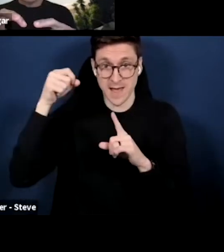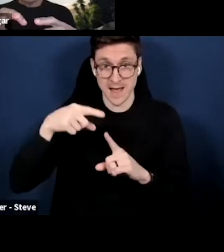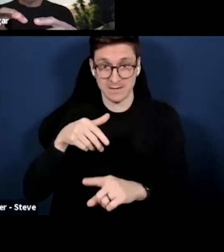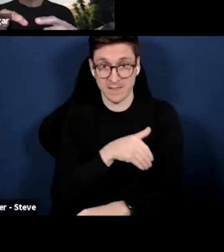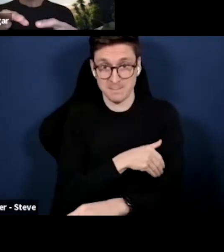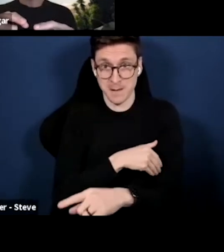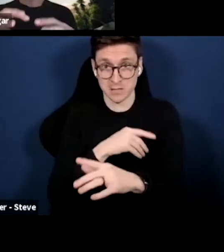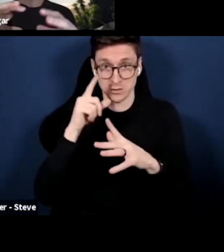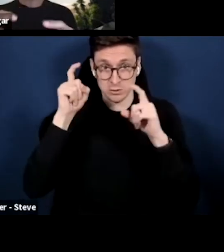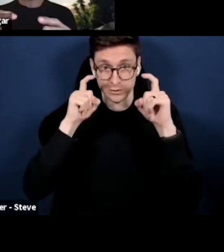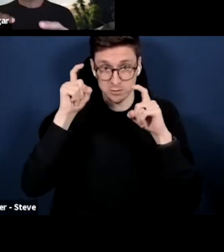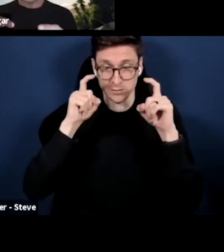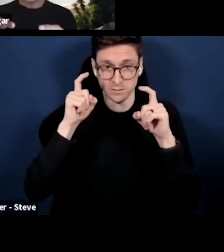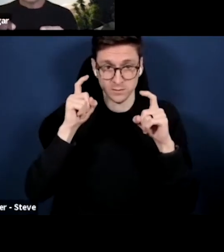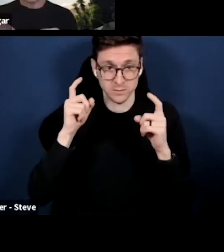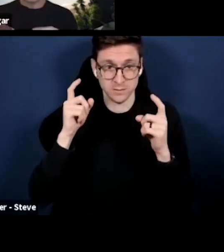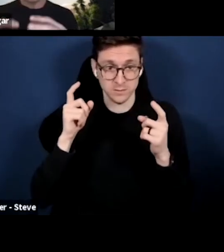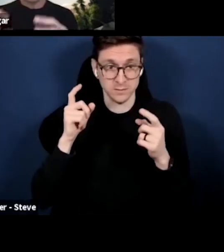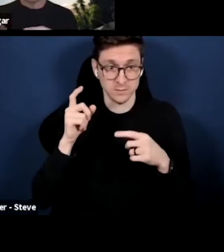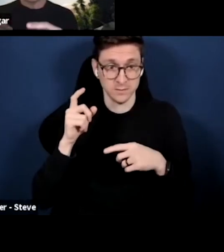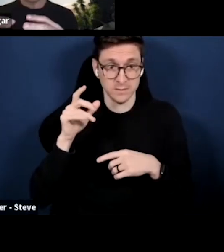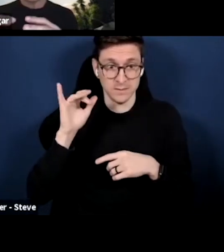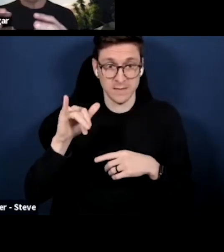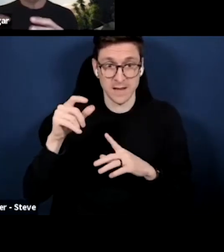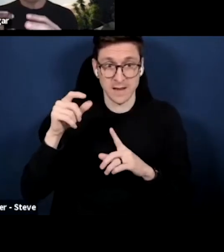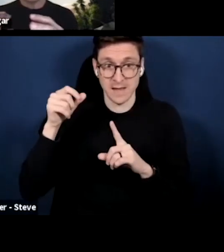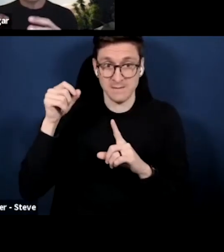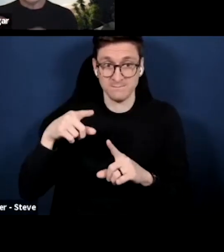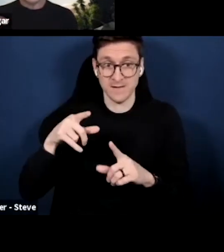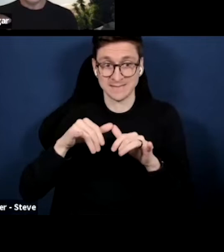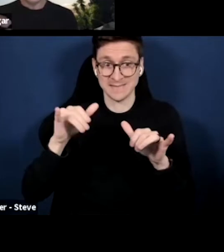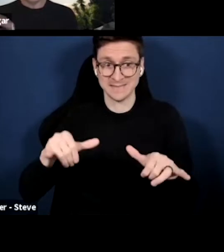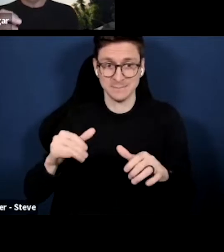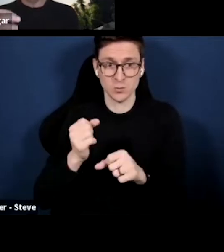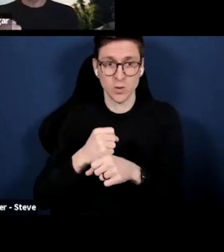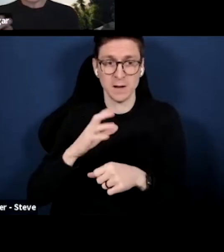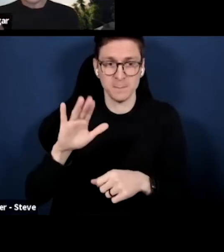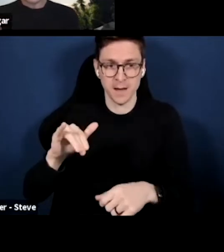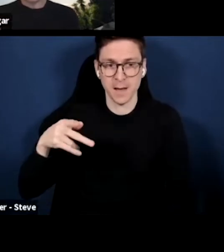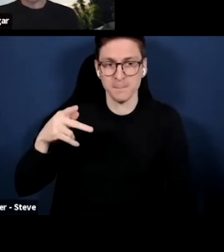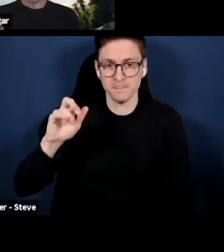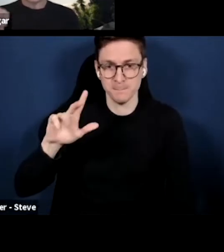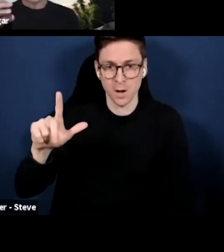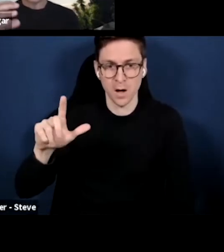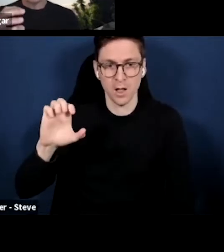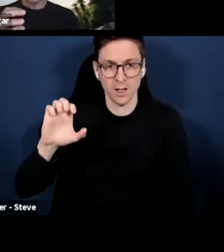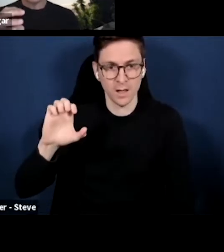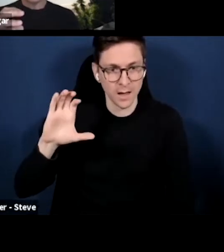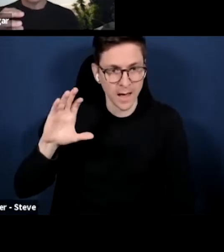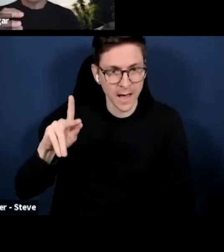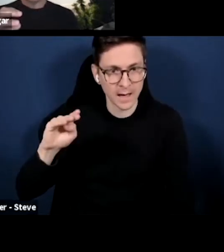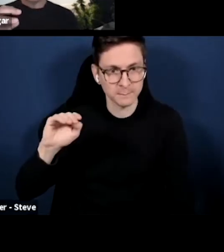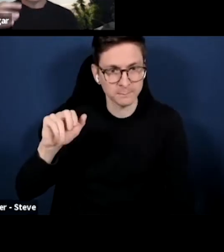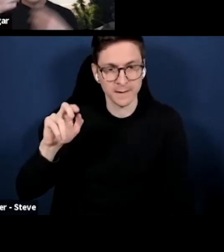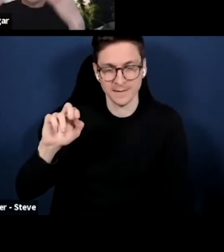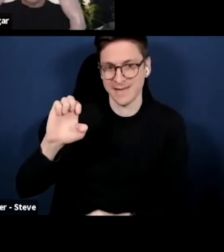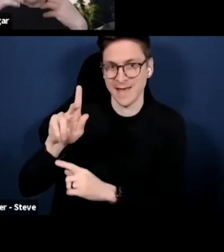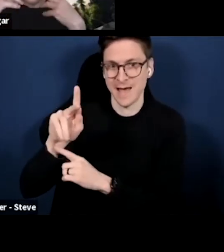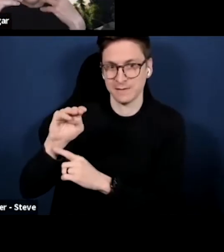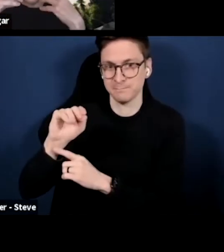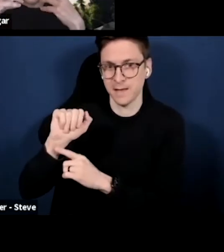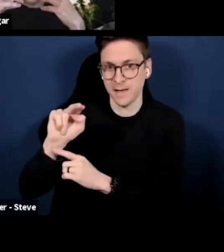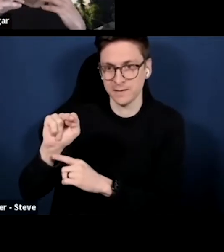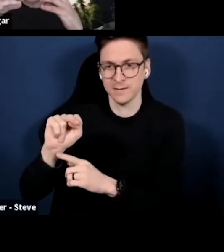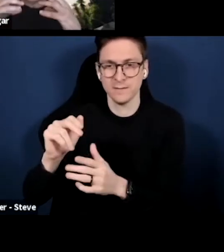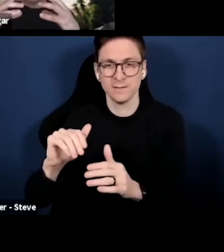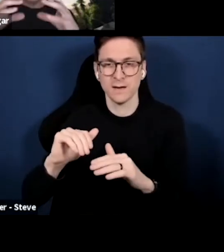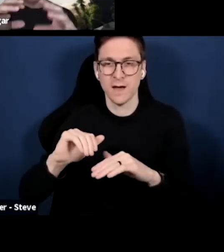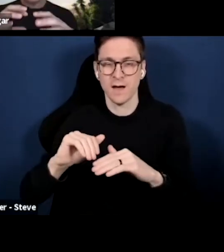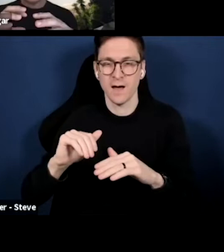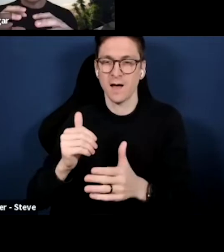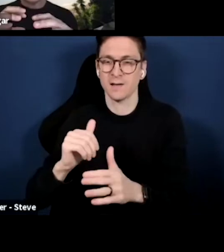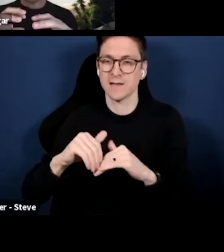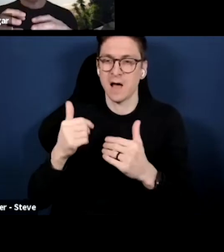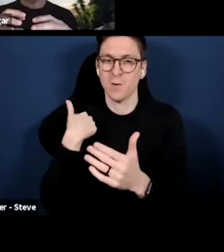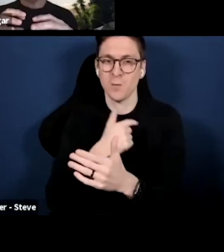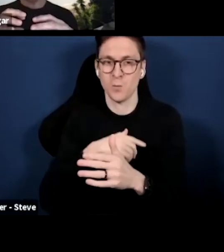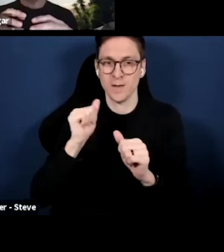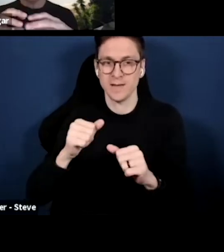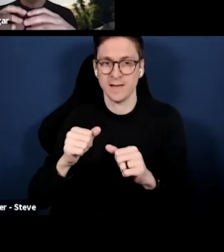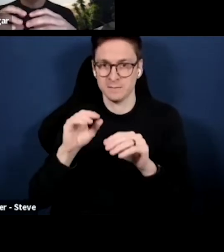the facts system developed by paul ekman is a way of encoding the activity of facial muscles into